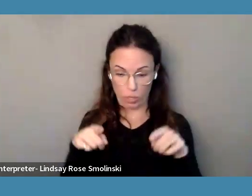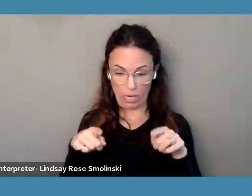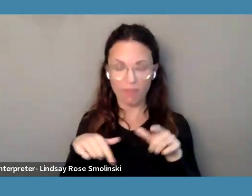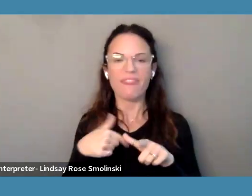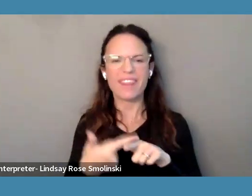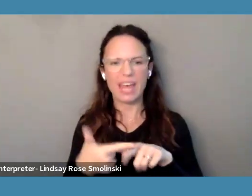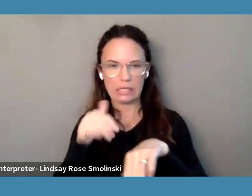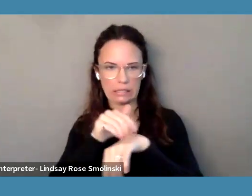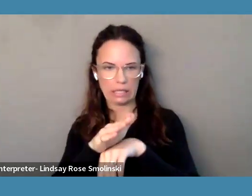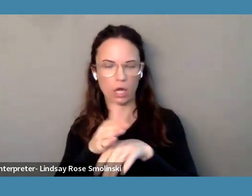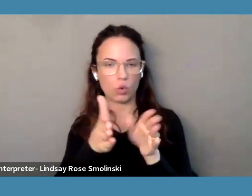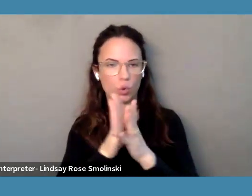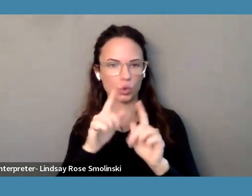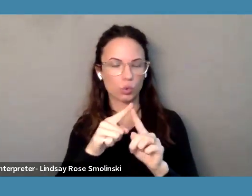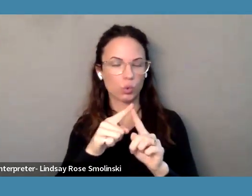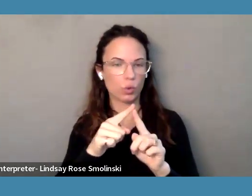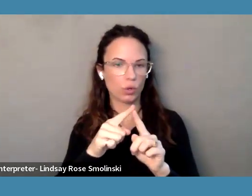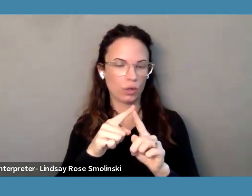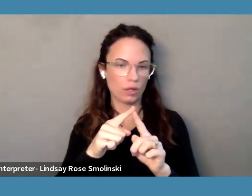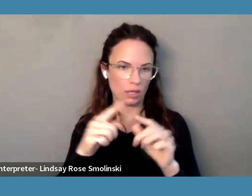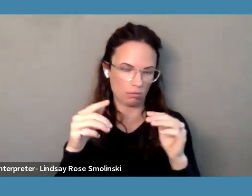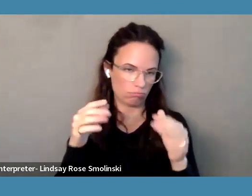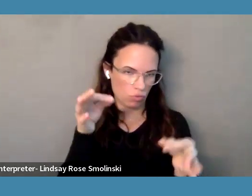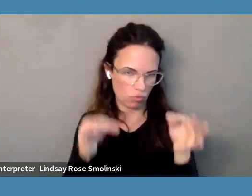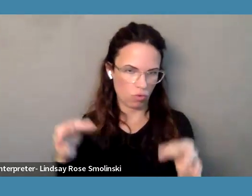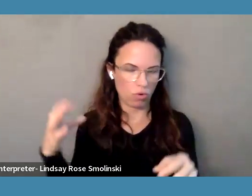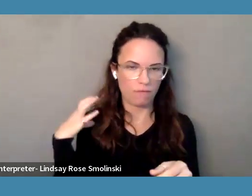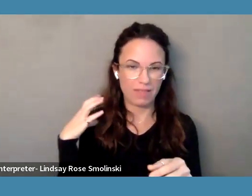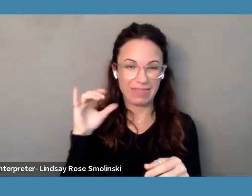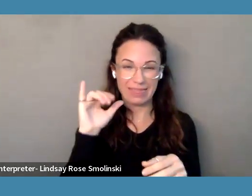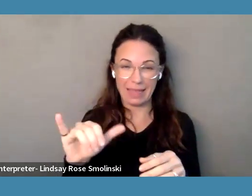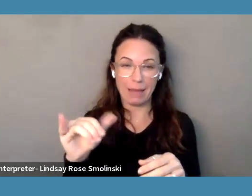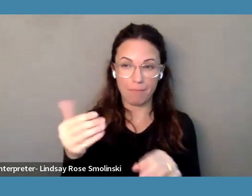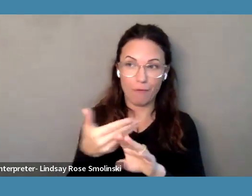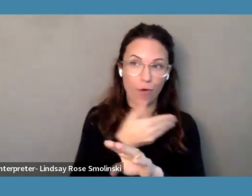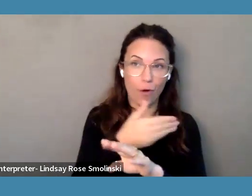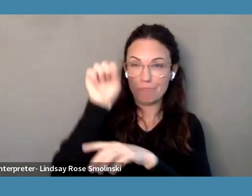to the hearing officer via the email addresses that I shared earlier,